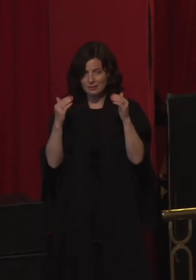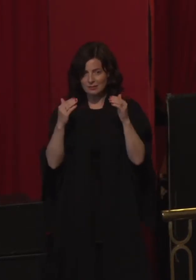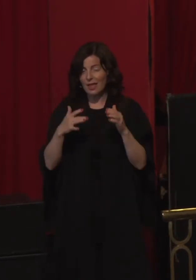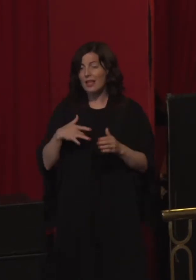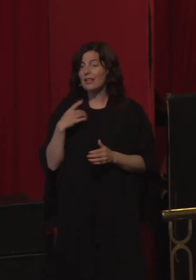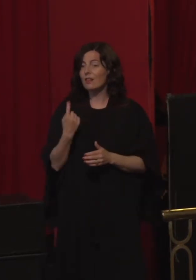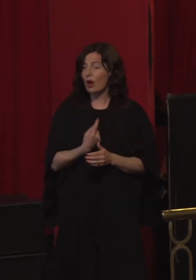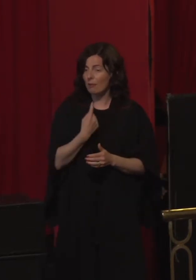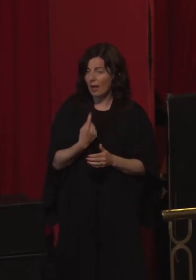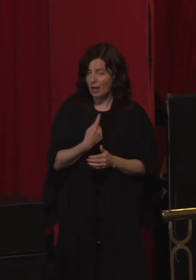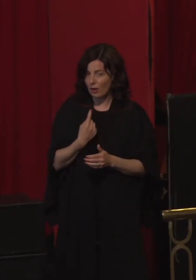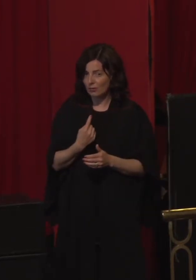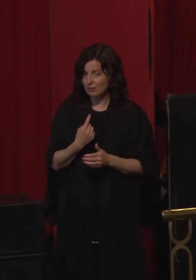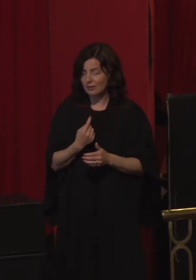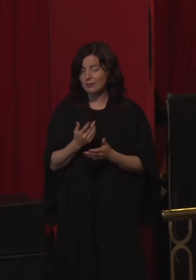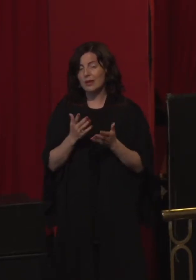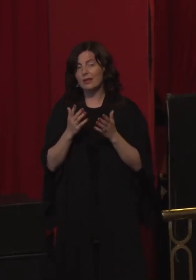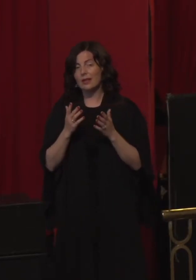studying not because I had to but because I chose to.